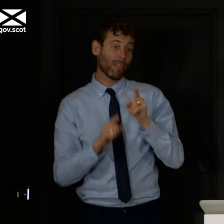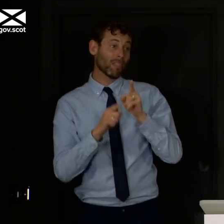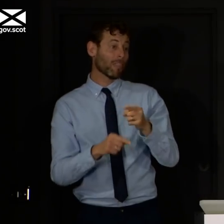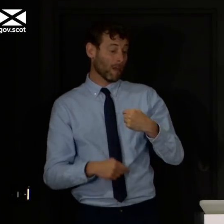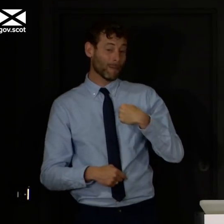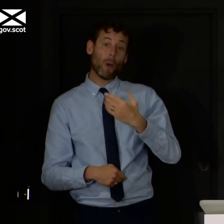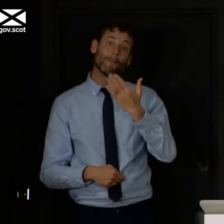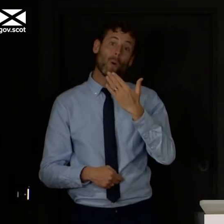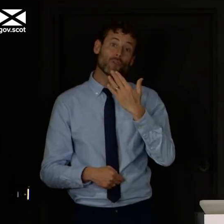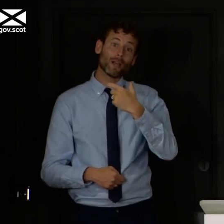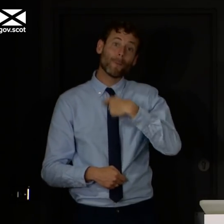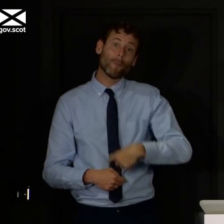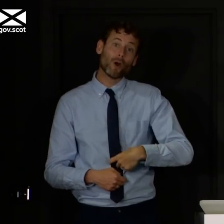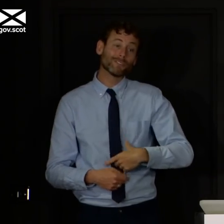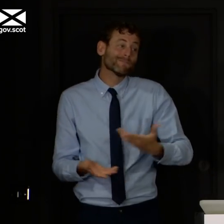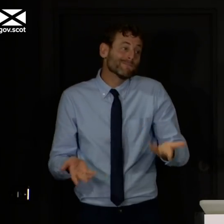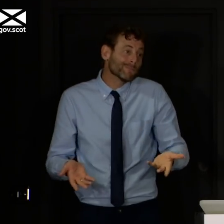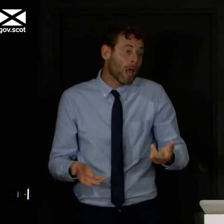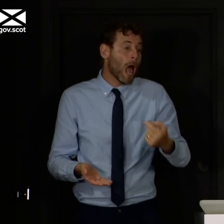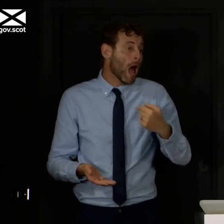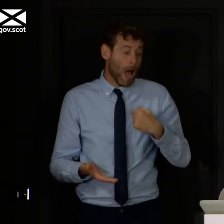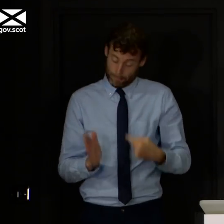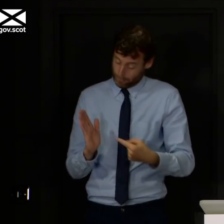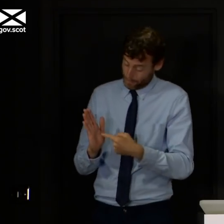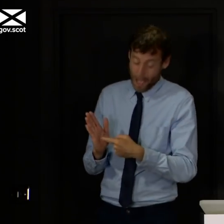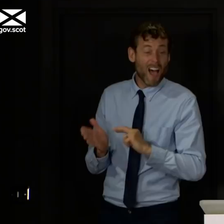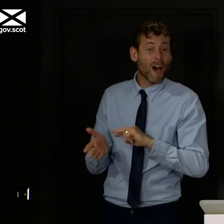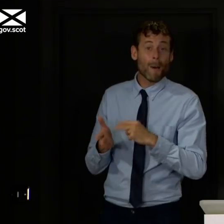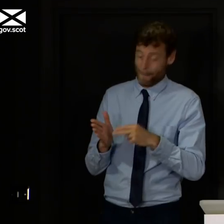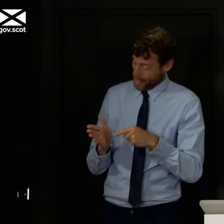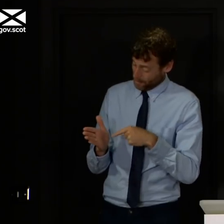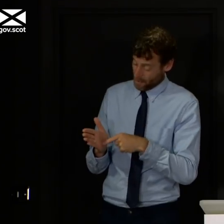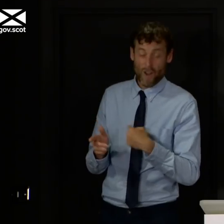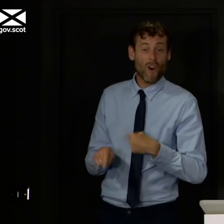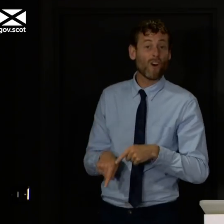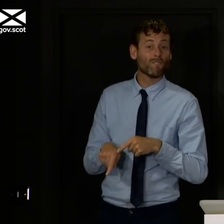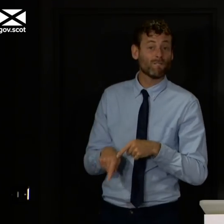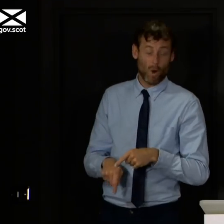I'm going to stick to the plan here to try to get Scotland through this as safely and